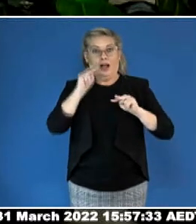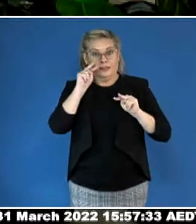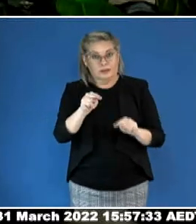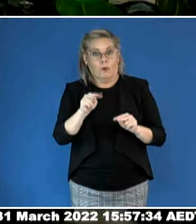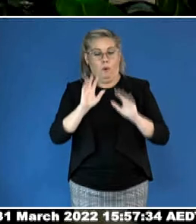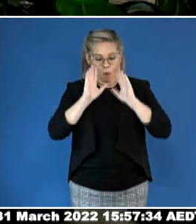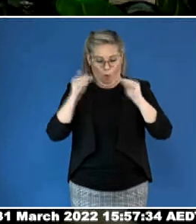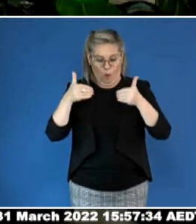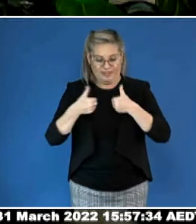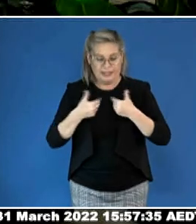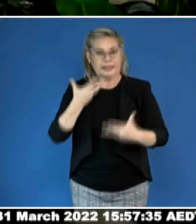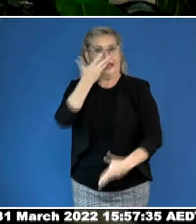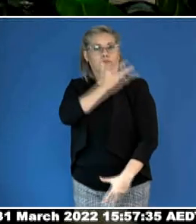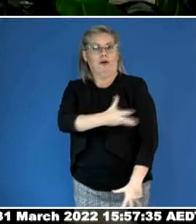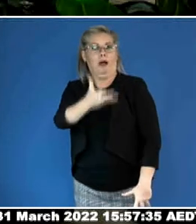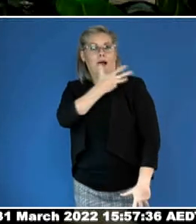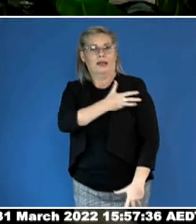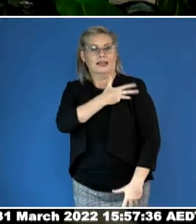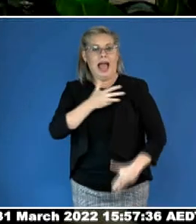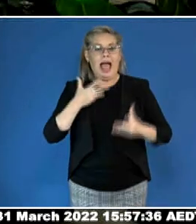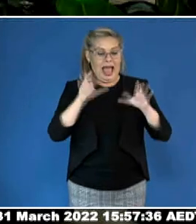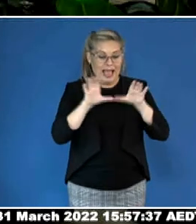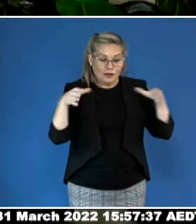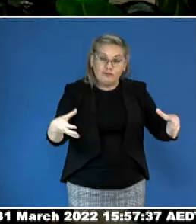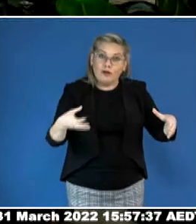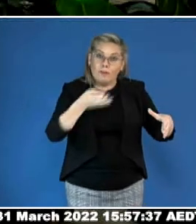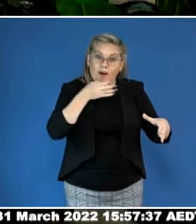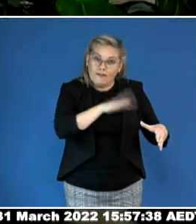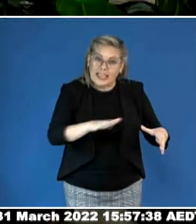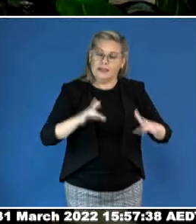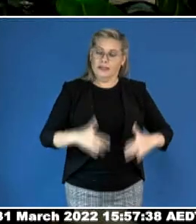A safe place, an opportunity to educate against the many vulnerabilities and